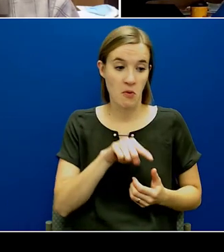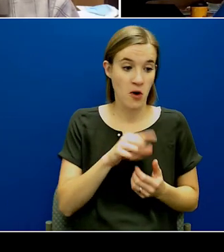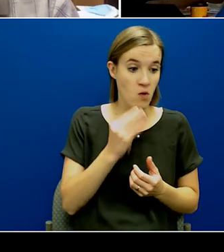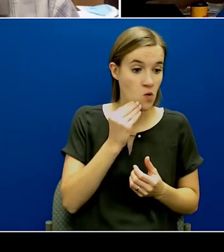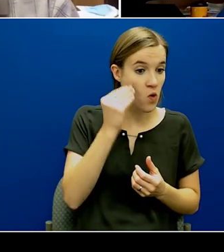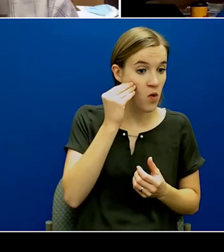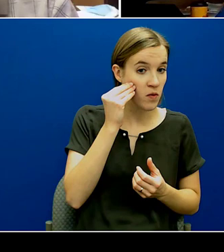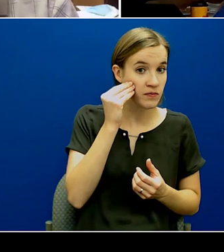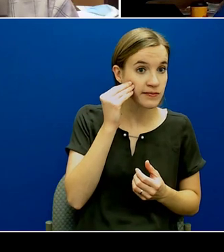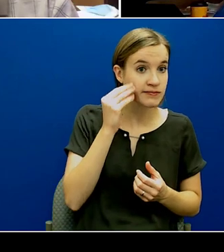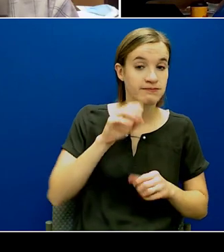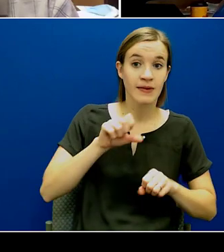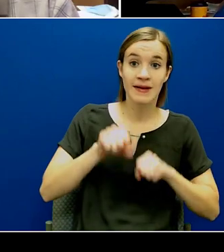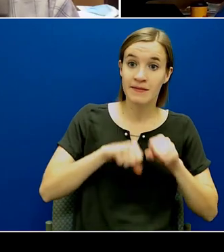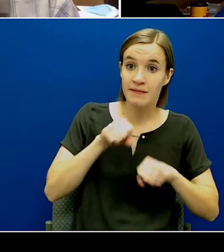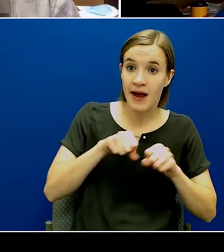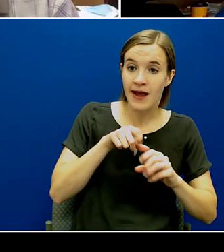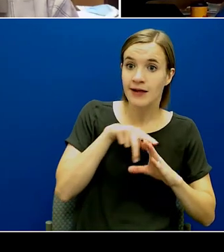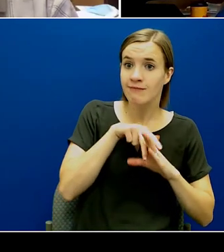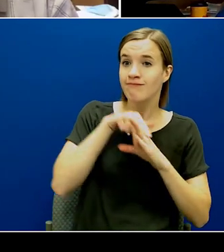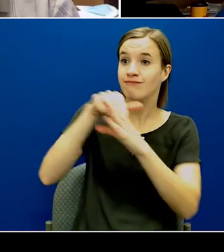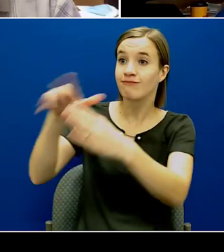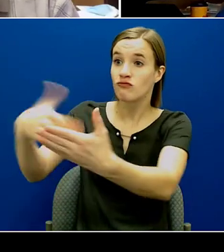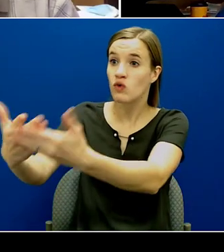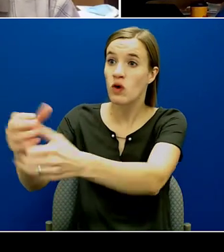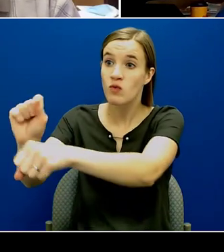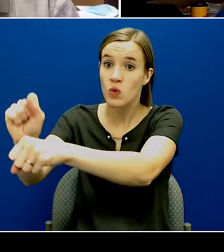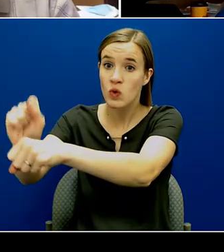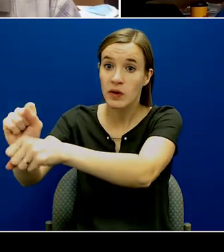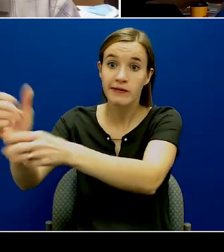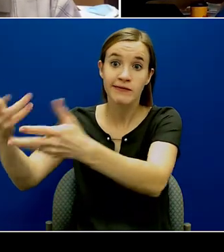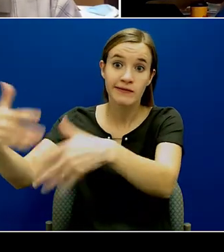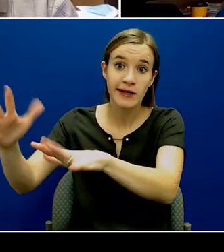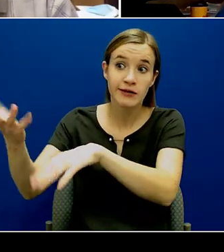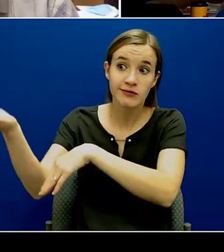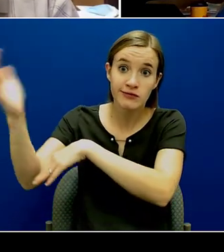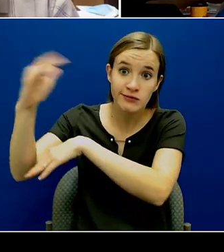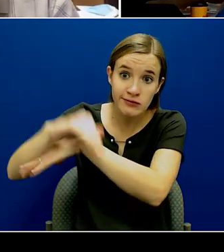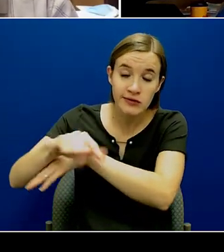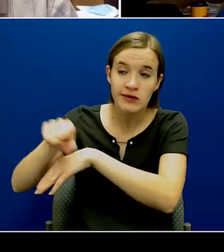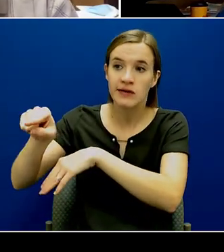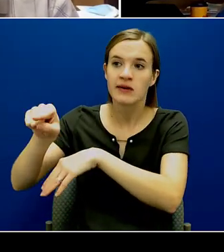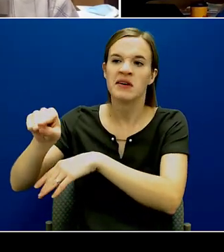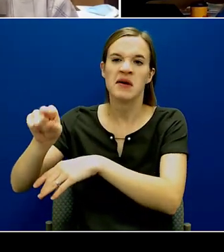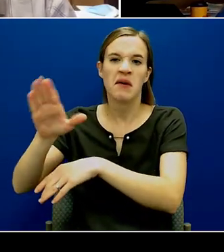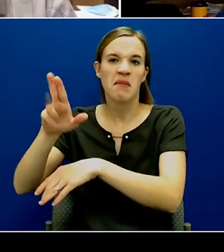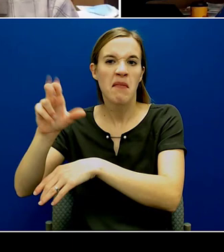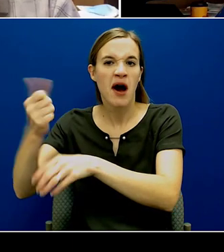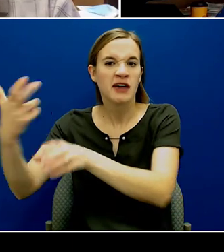just to get to work. Mark Leeper: Wheelchair lift on the side, and a bicycle lift on the back or the front. And